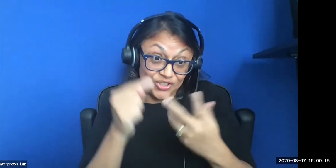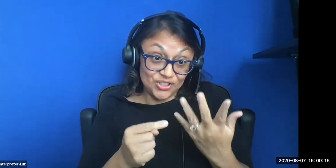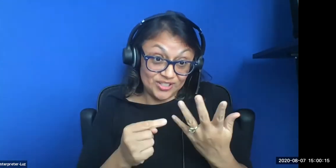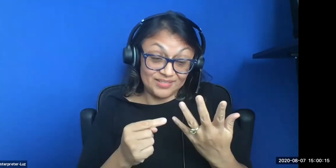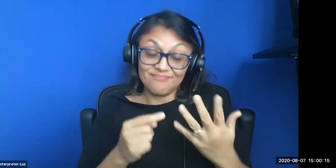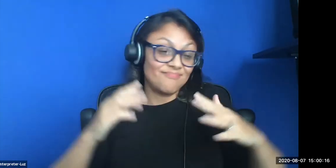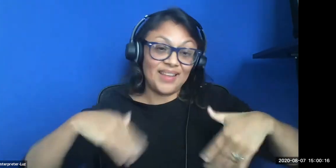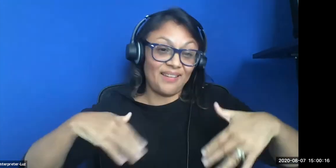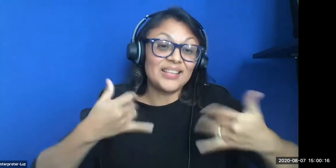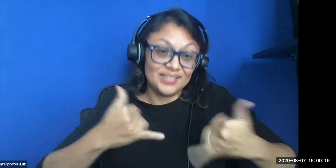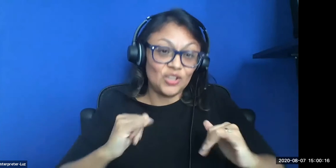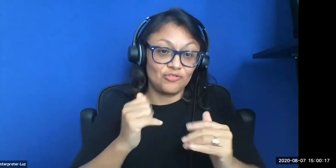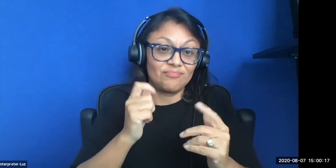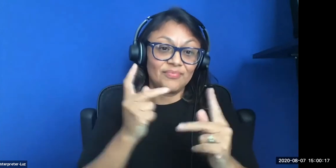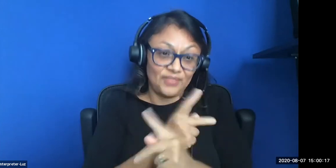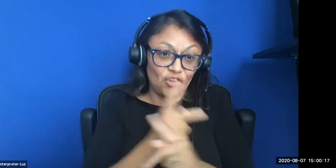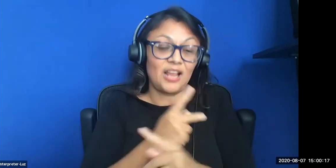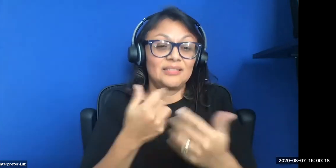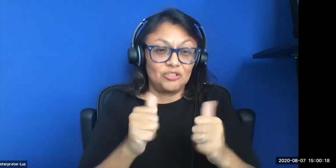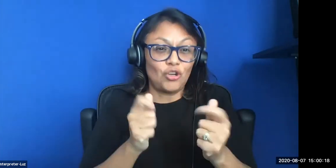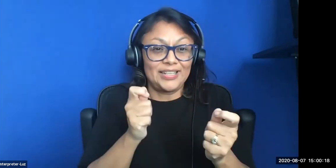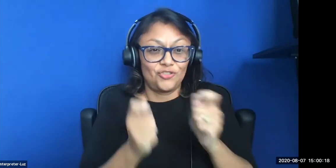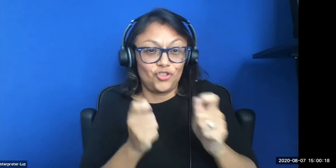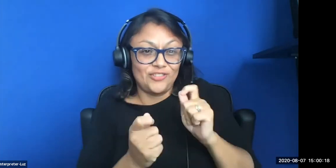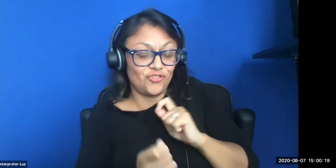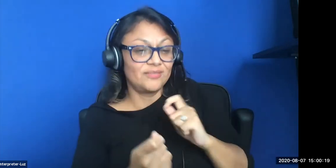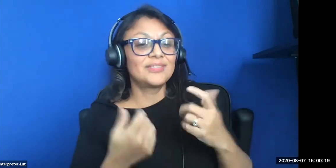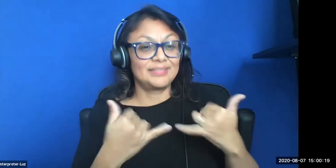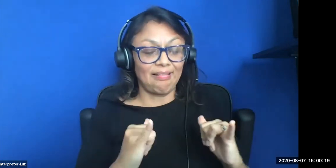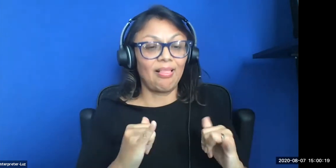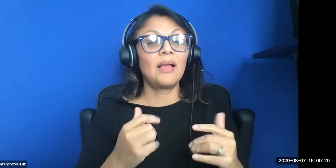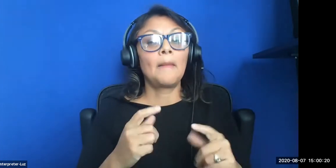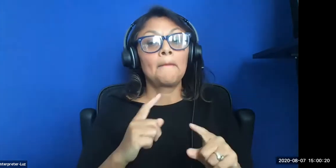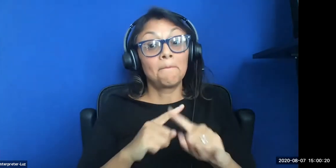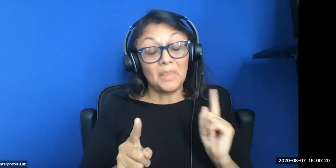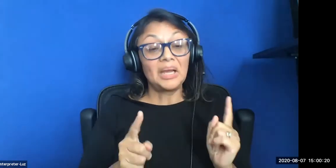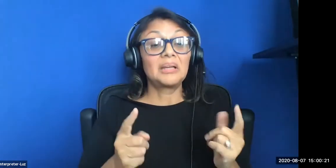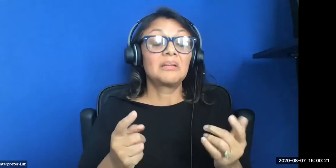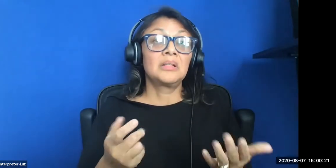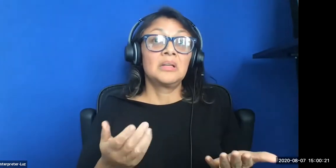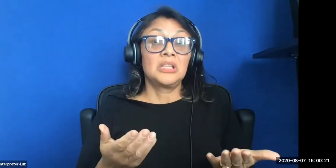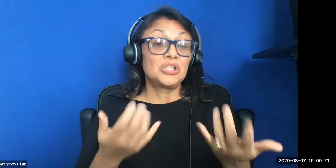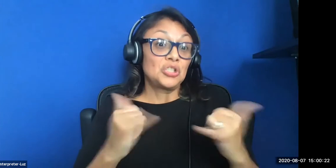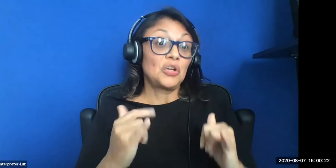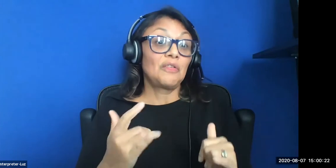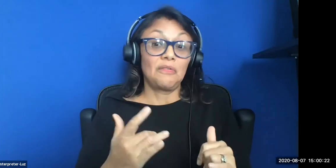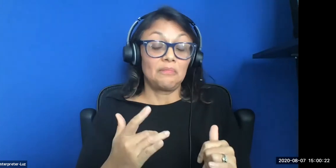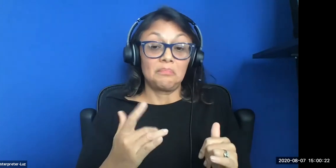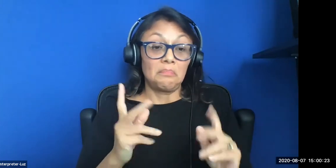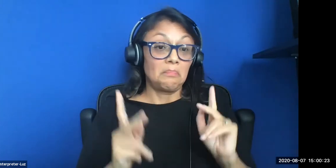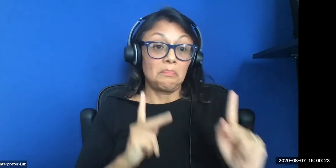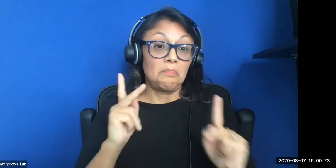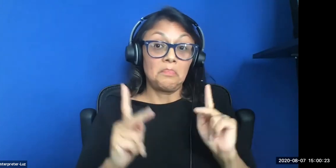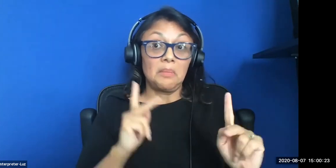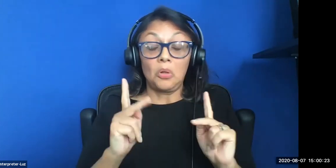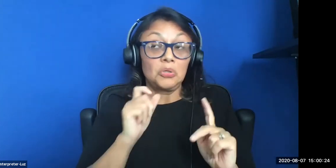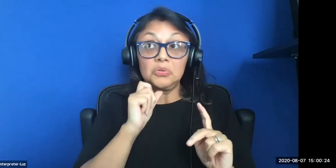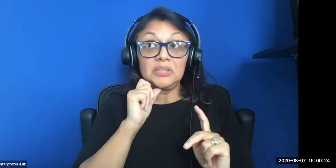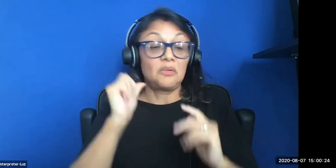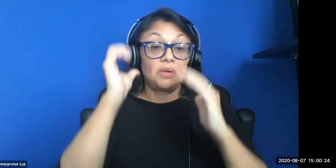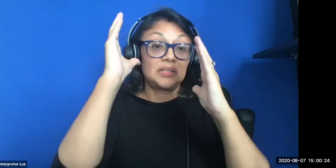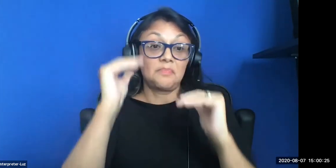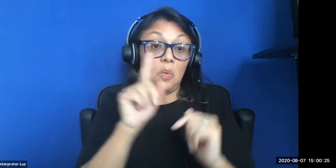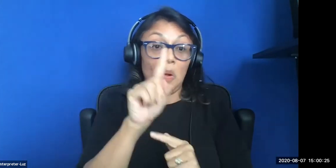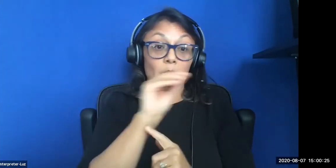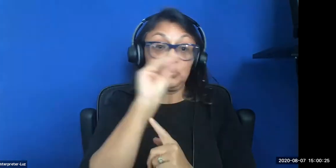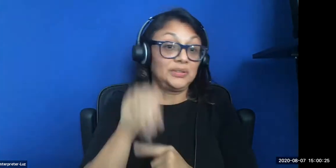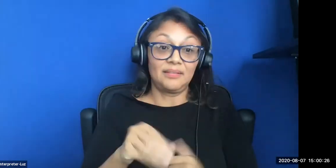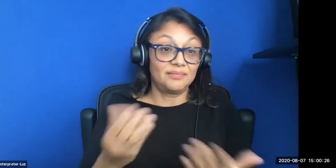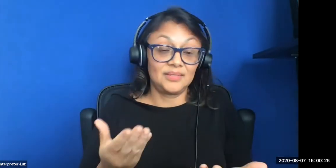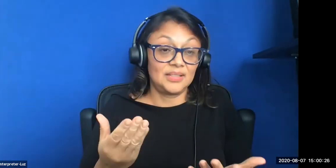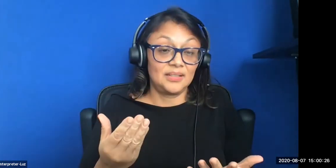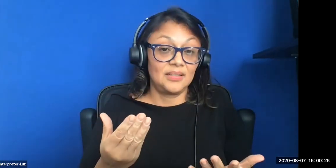Channelle Charest: But it is something that feels like a next step in a way that I would most people don't expect from companies I didn't expect it like that never seems like the answer is do less work like